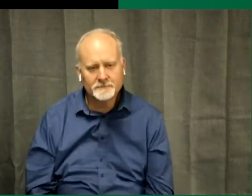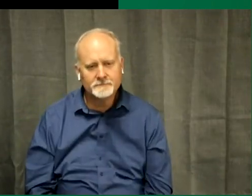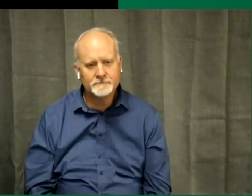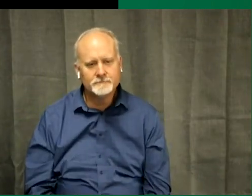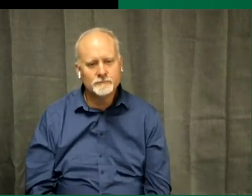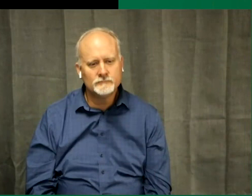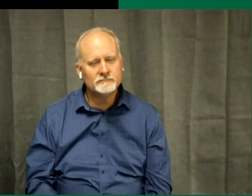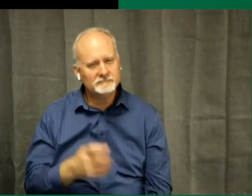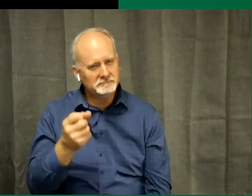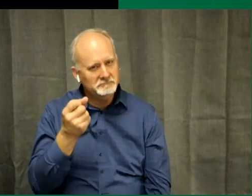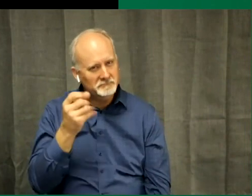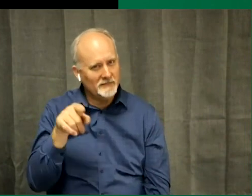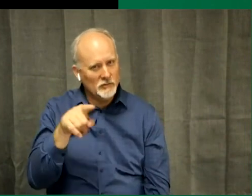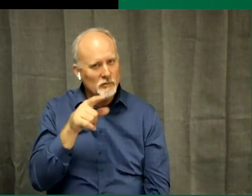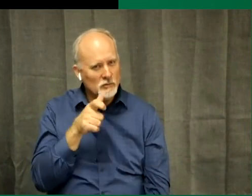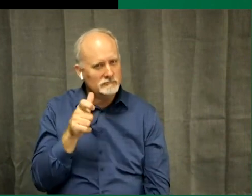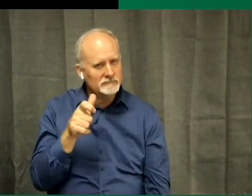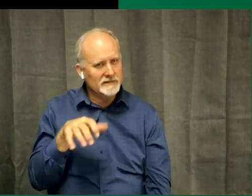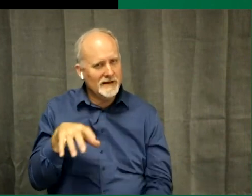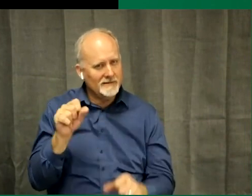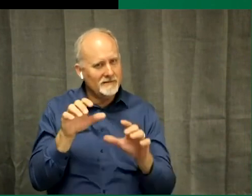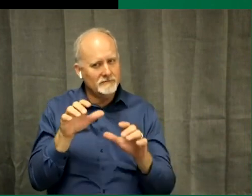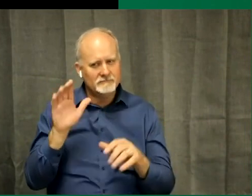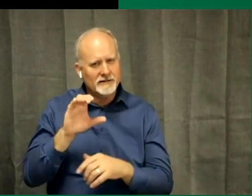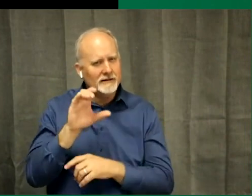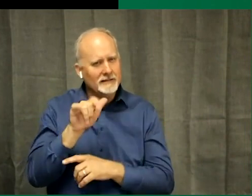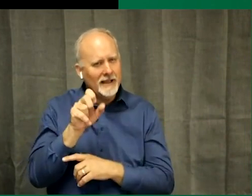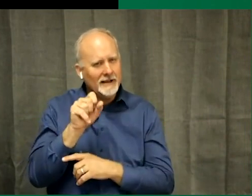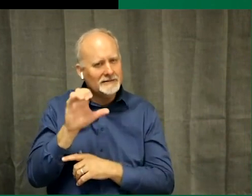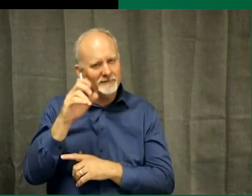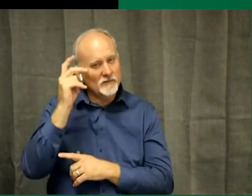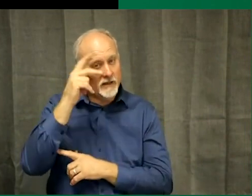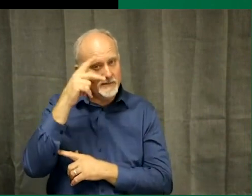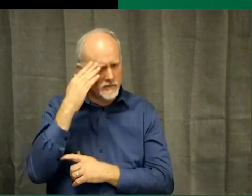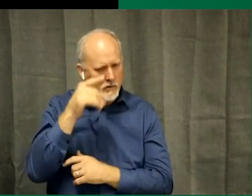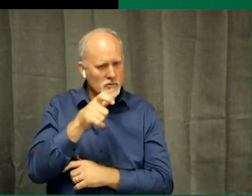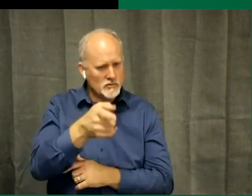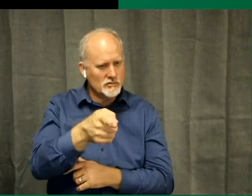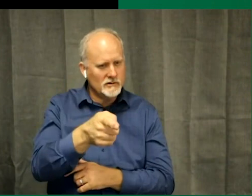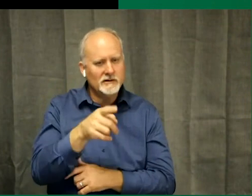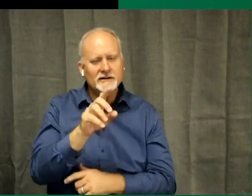a lot of you who've taken uh classics or philosophy know who this is this is sisyphus